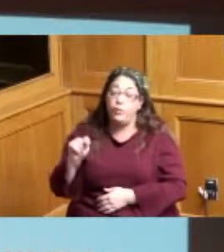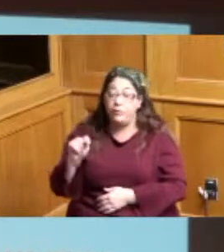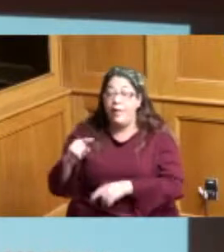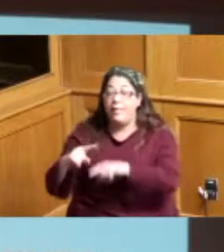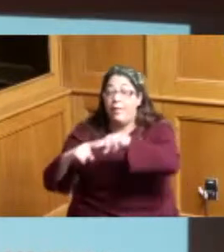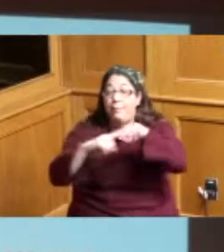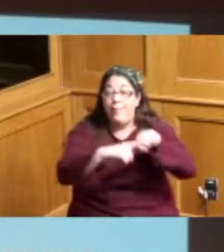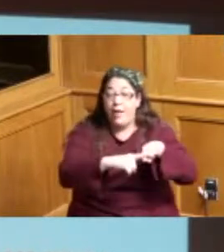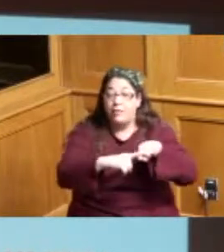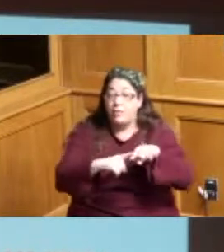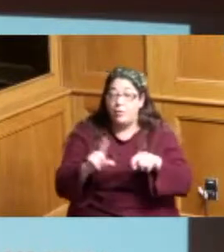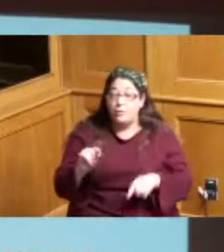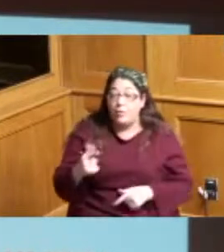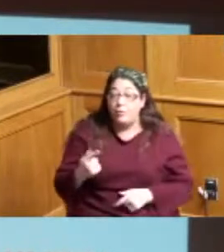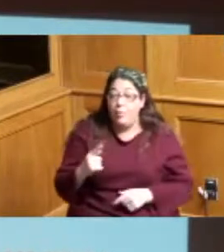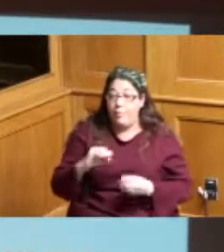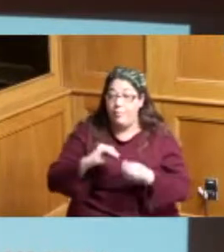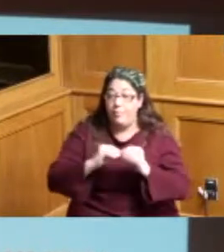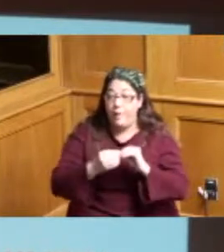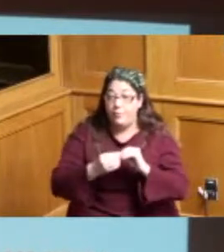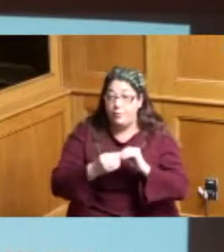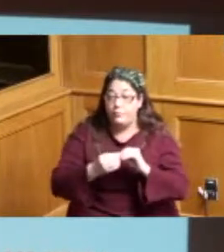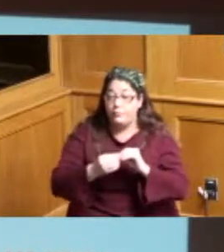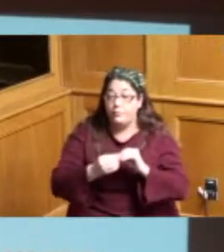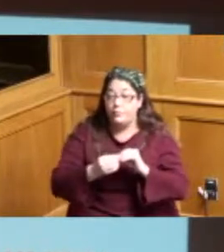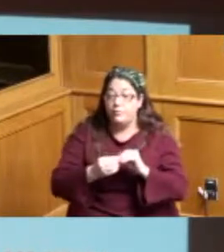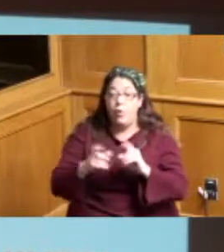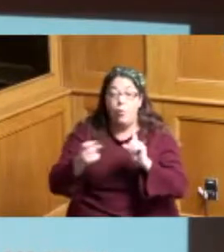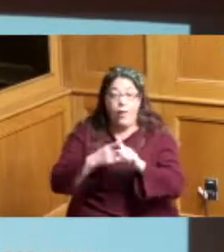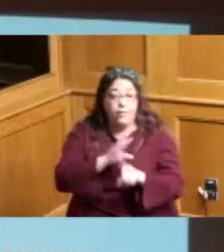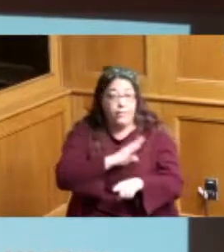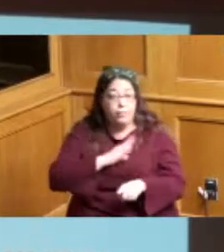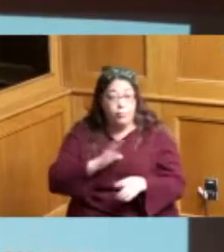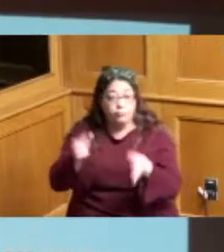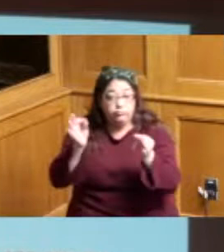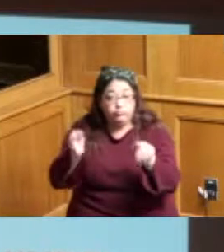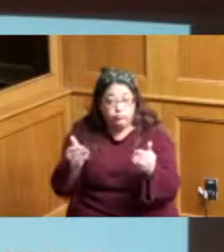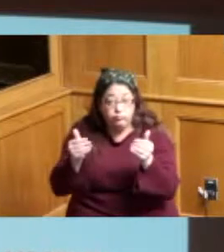so when the Board decides to implement such a fee and depending on which year